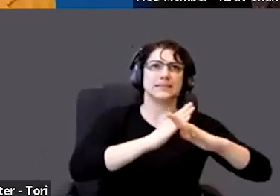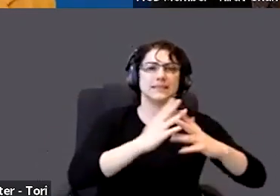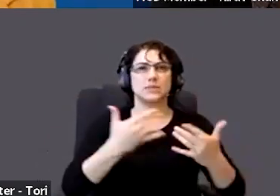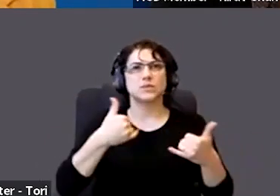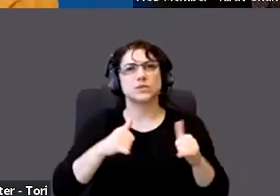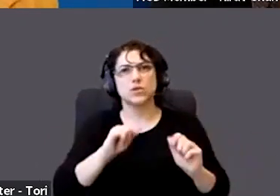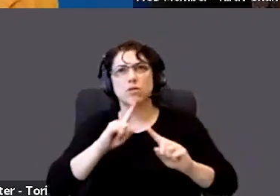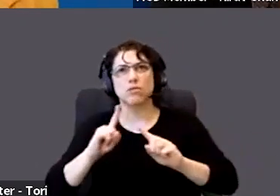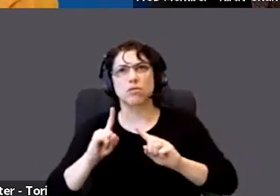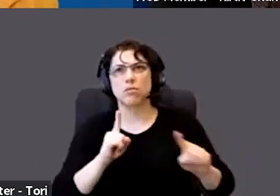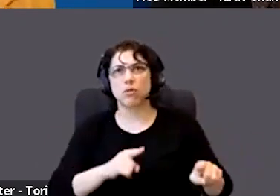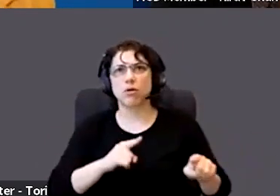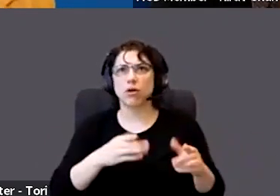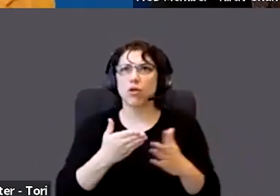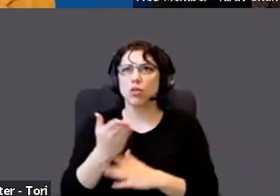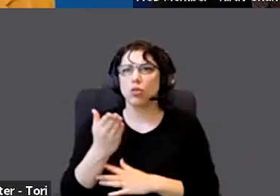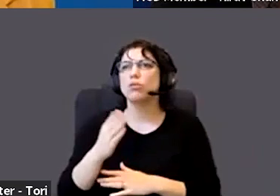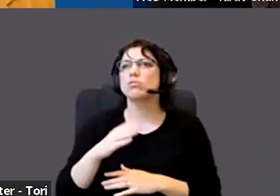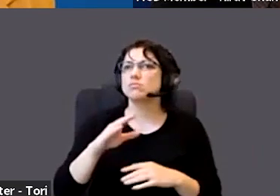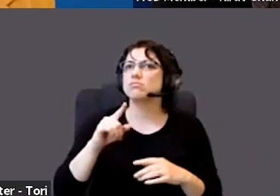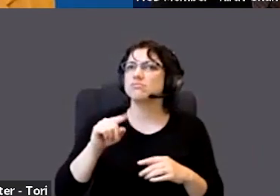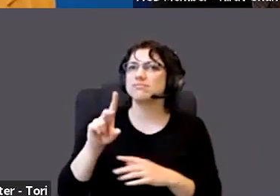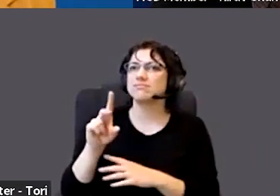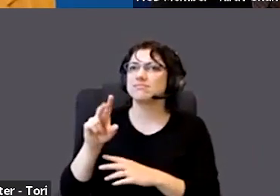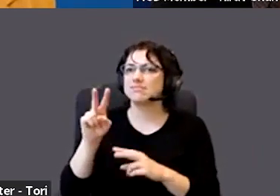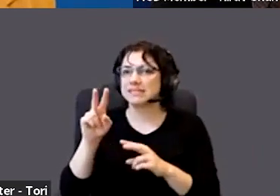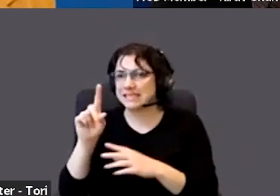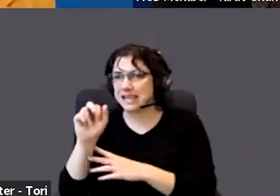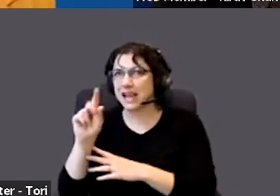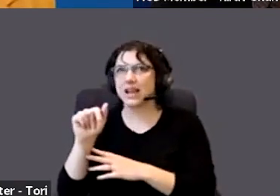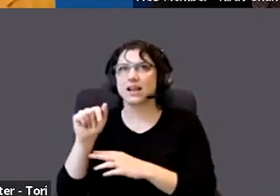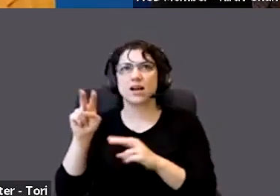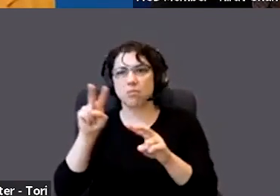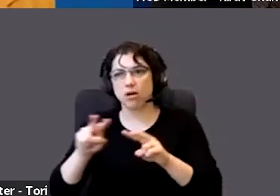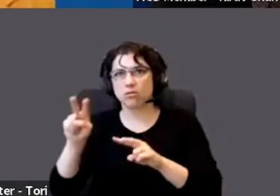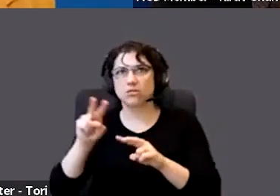through our data modernization efforts and again through CFA. I think that's key and something we're actively working on.